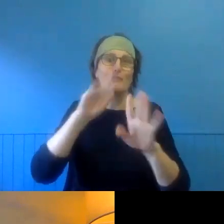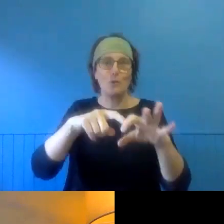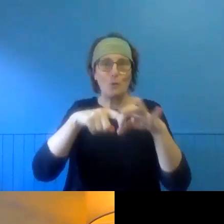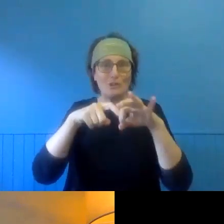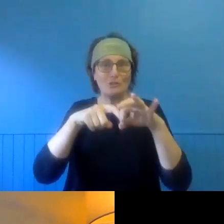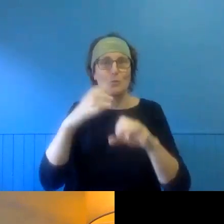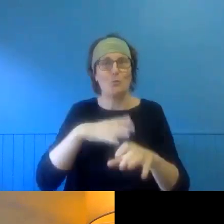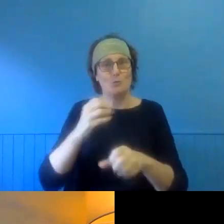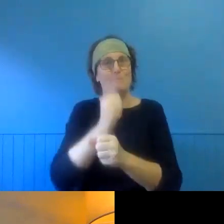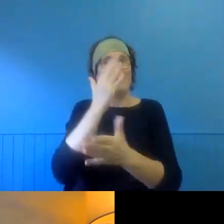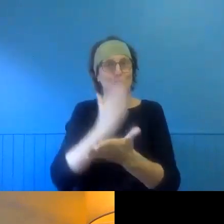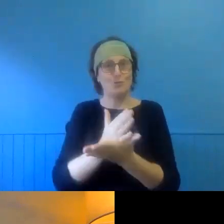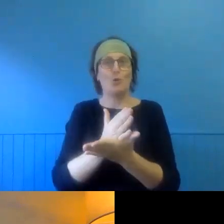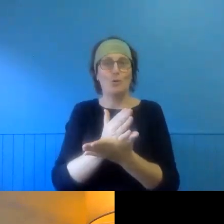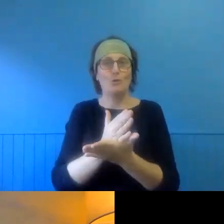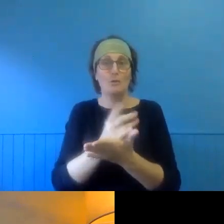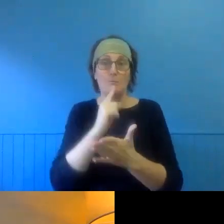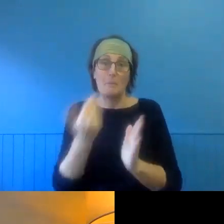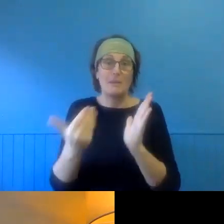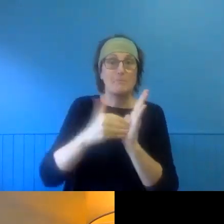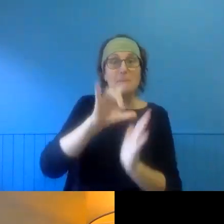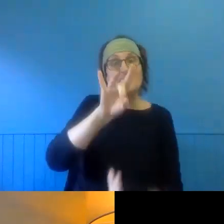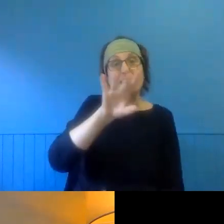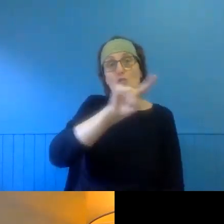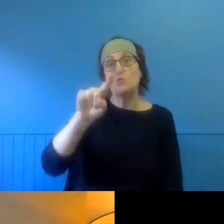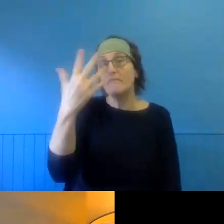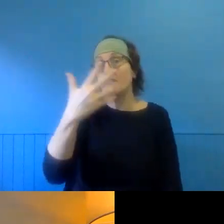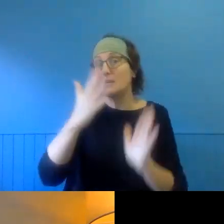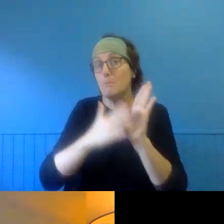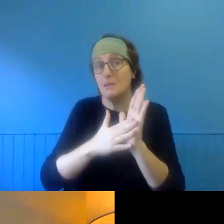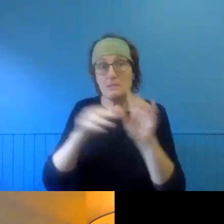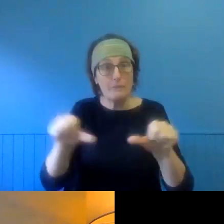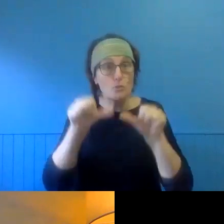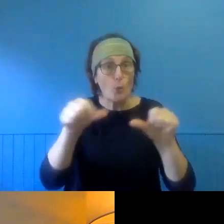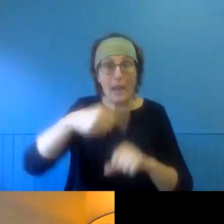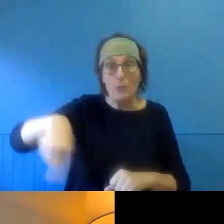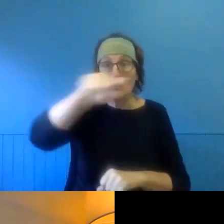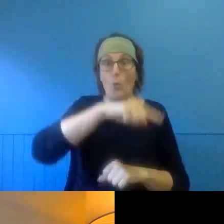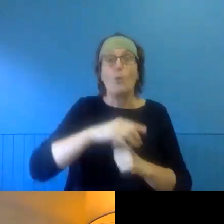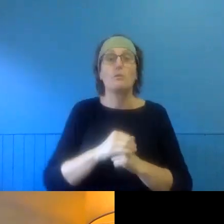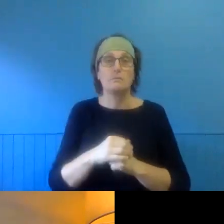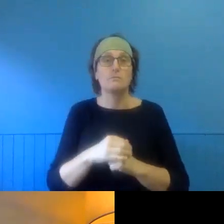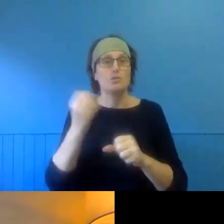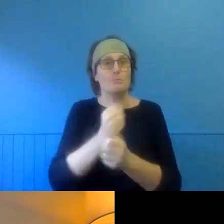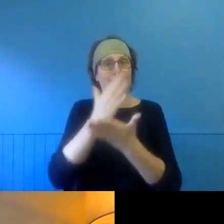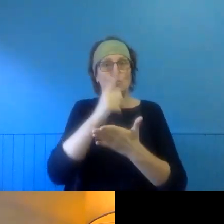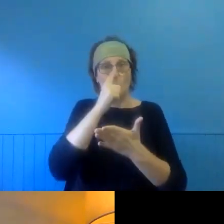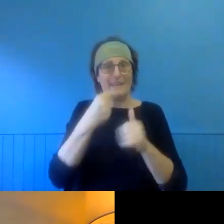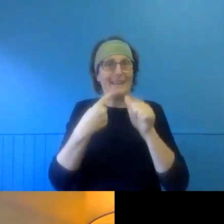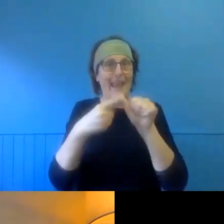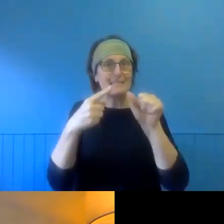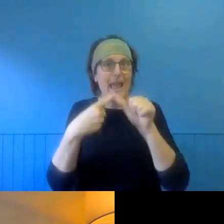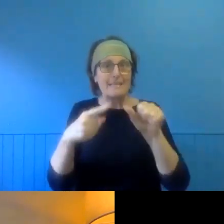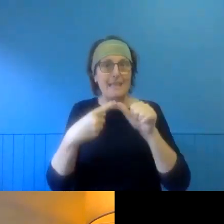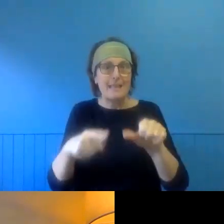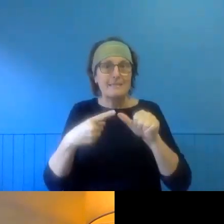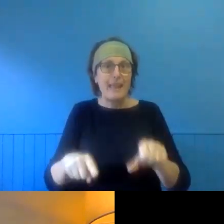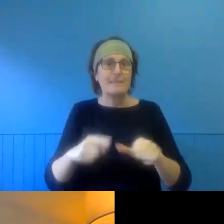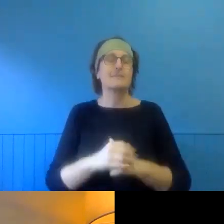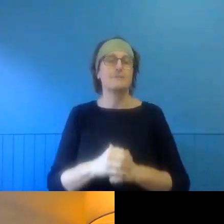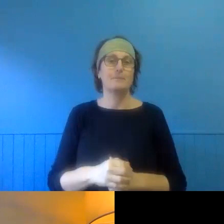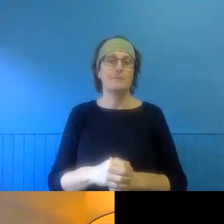going to spend an extra 10 or 15 minutes if it's all right with you,